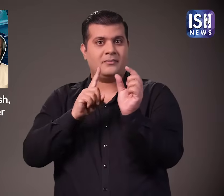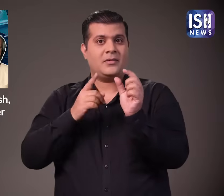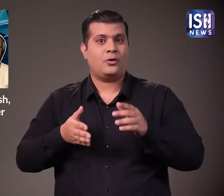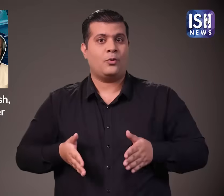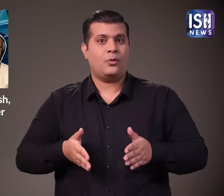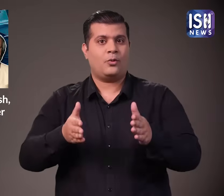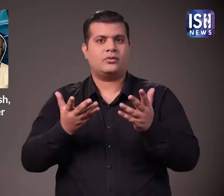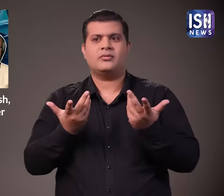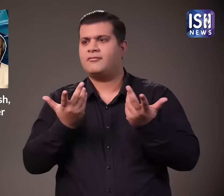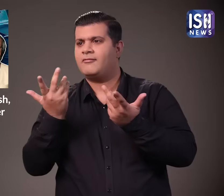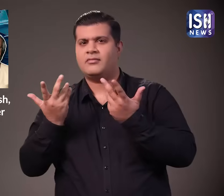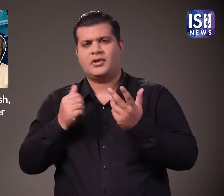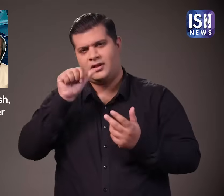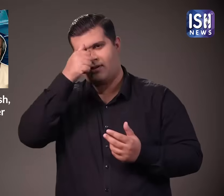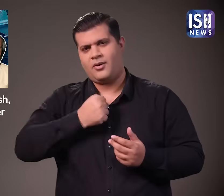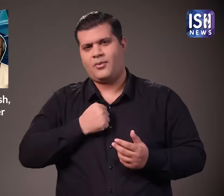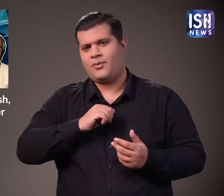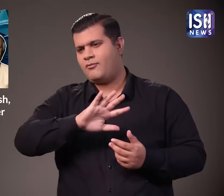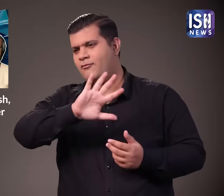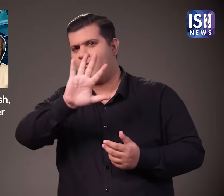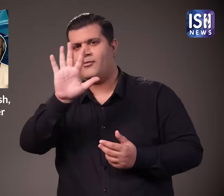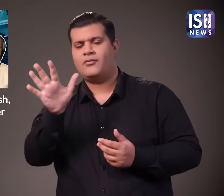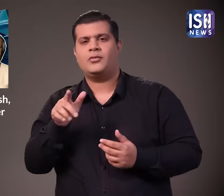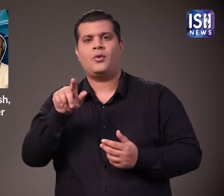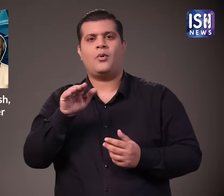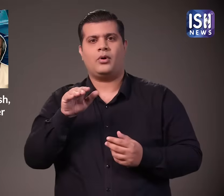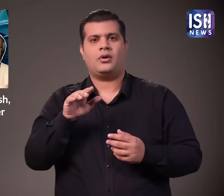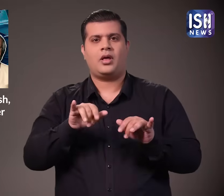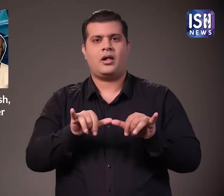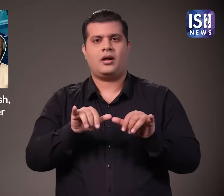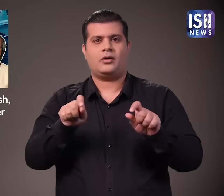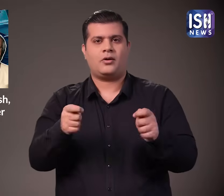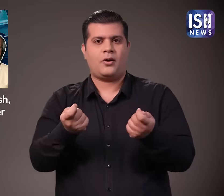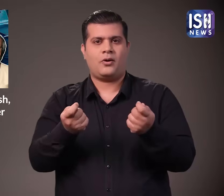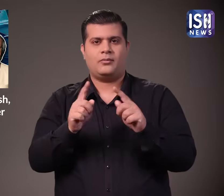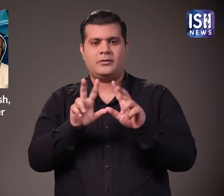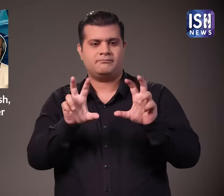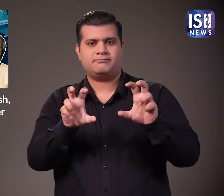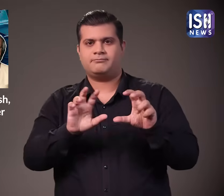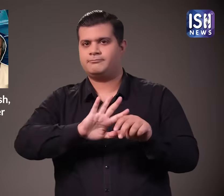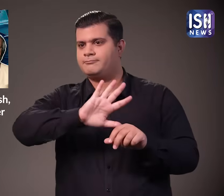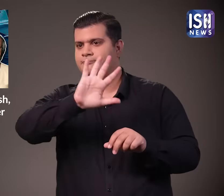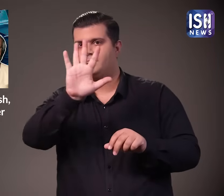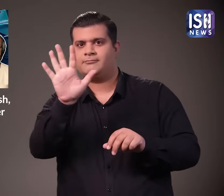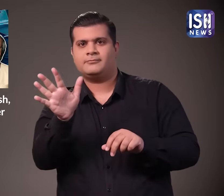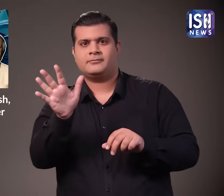The northeast region is completely surrounded by land and that is why it is known as landlocked.